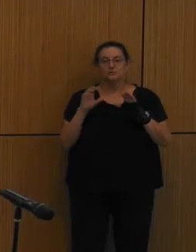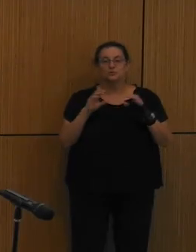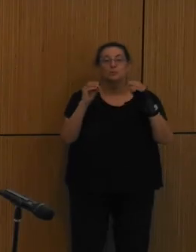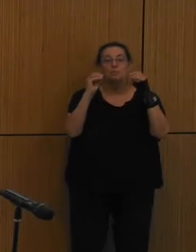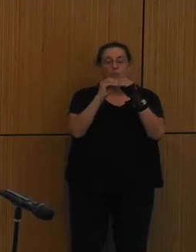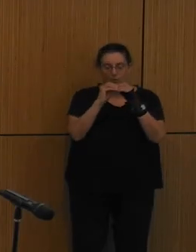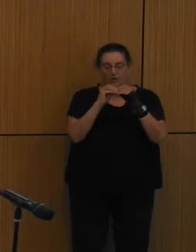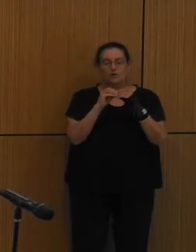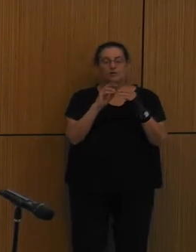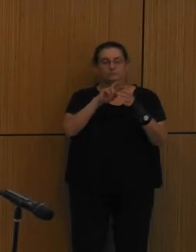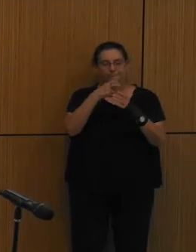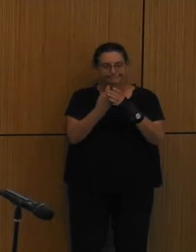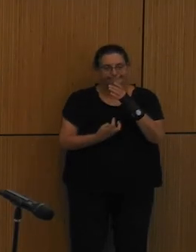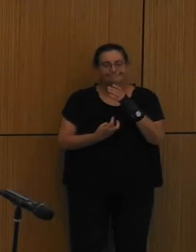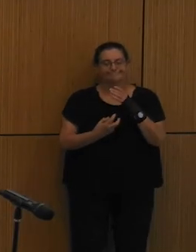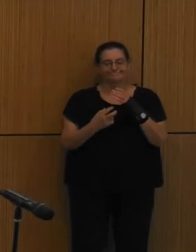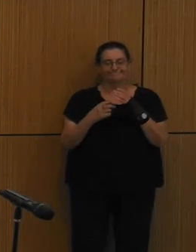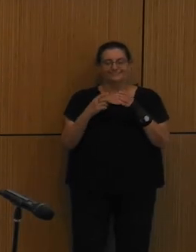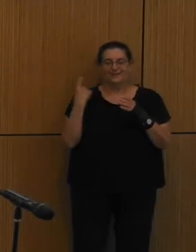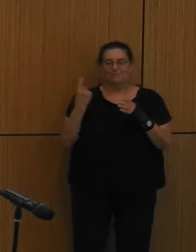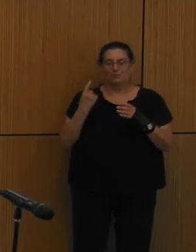And I'm always thankful when I do it.